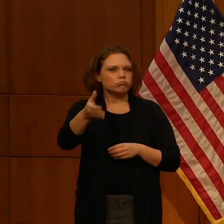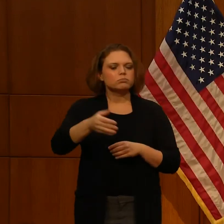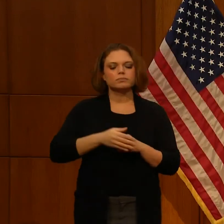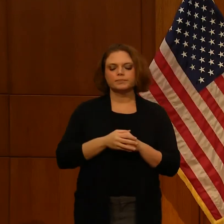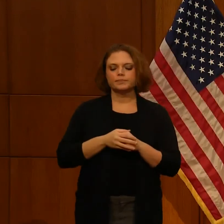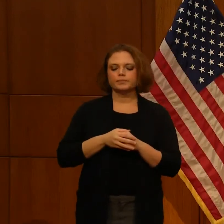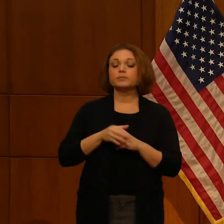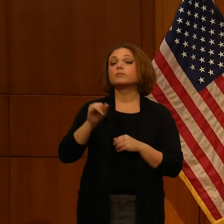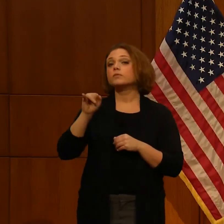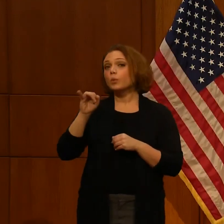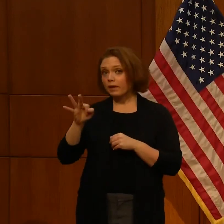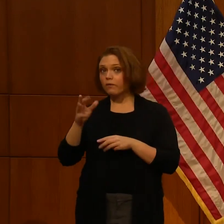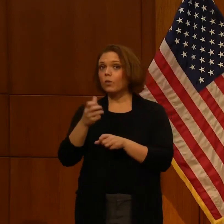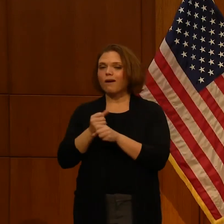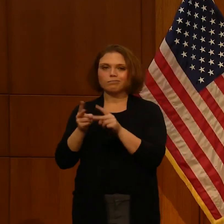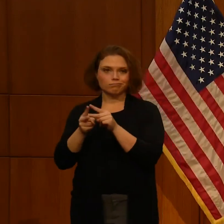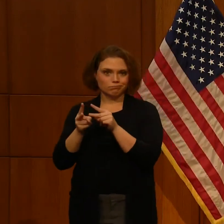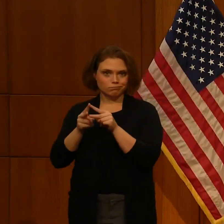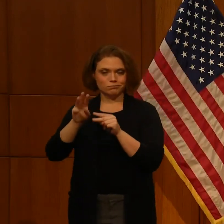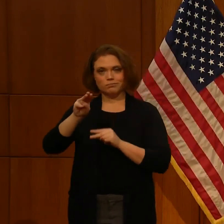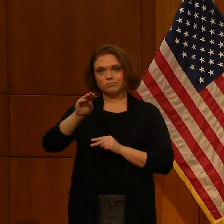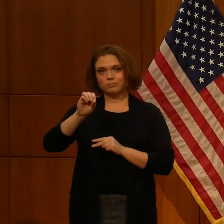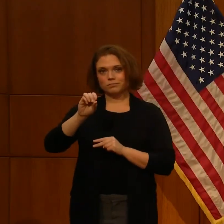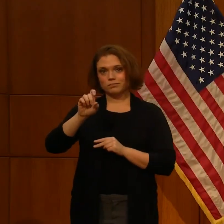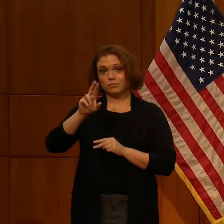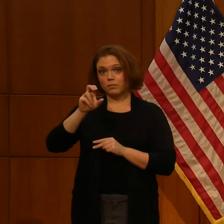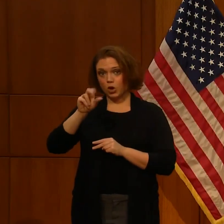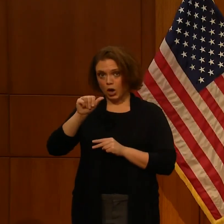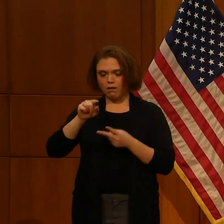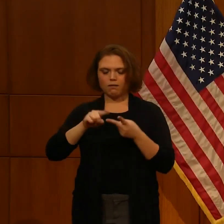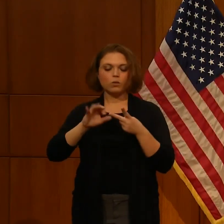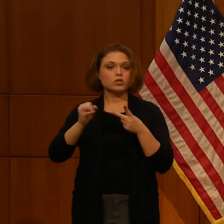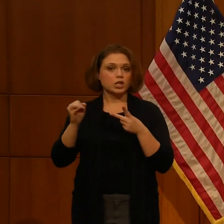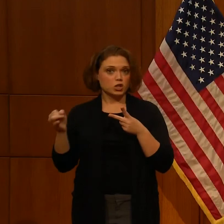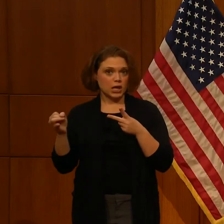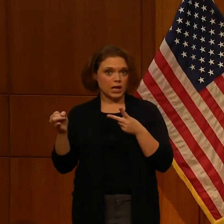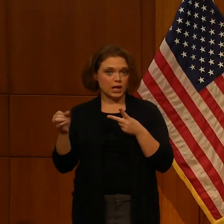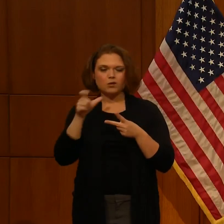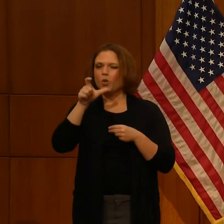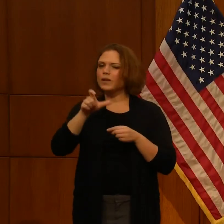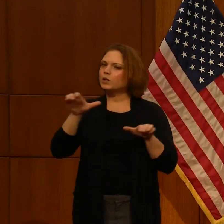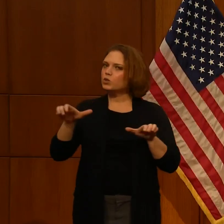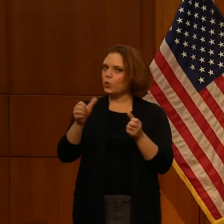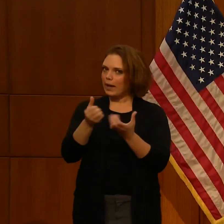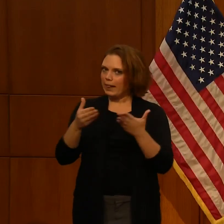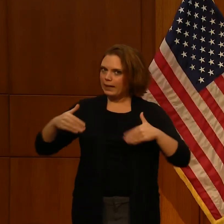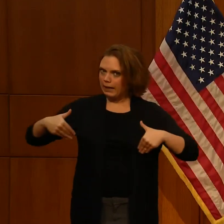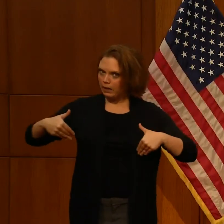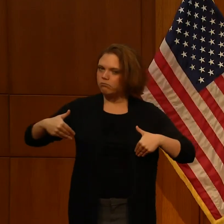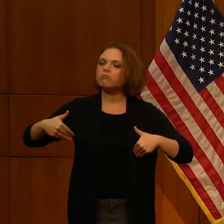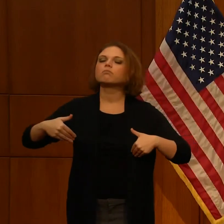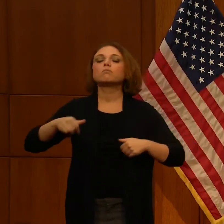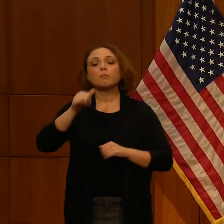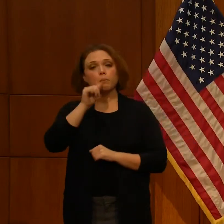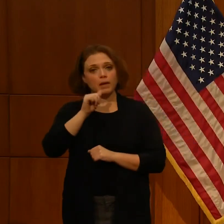COMING WEEKS. SO FOR NOW, IF YOU GOT THE MODERNA. ARE THE J AND J SHOTS. YOU DON'T NEED TO